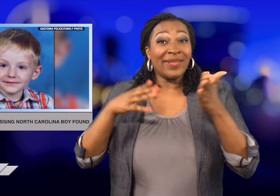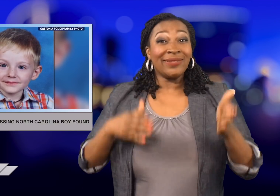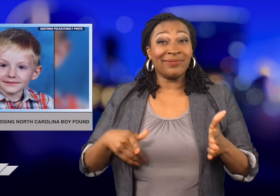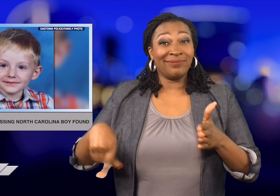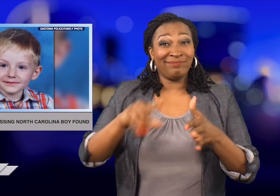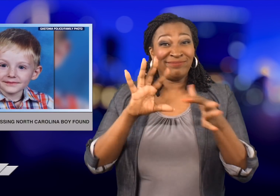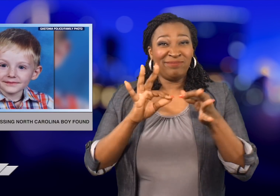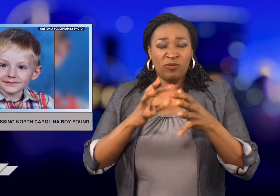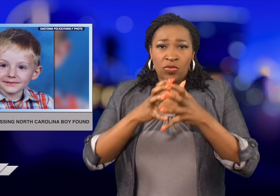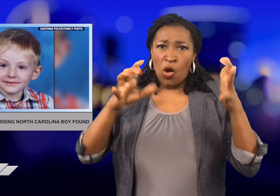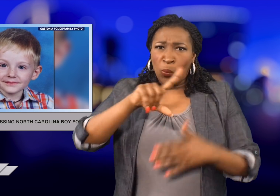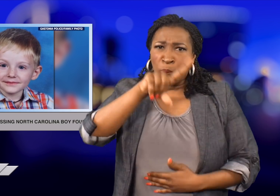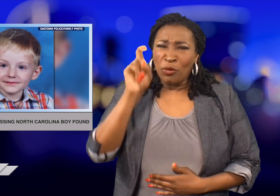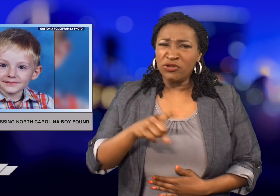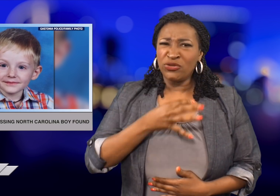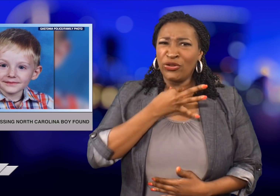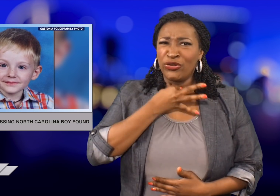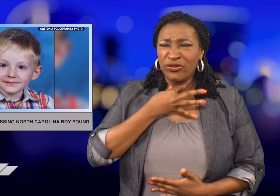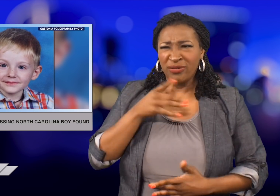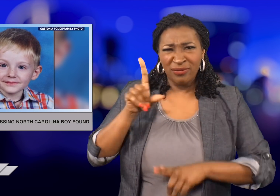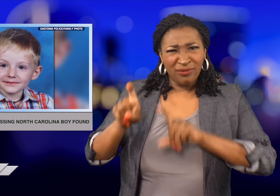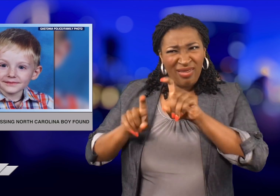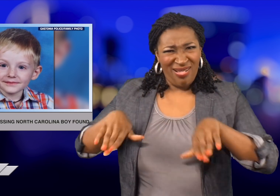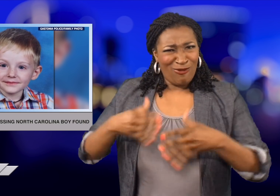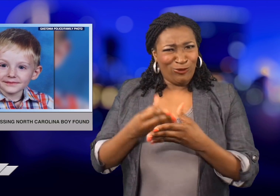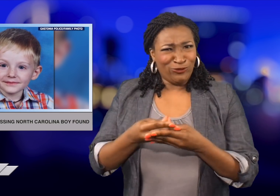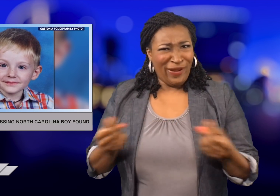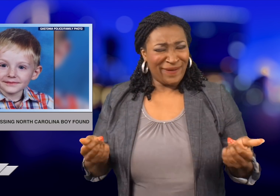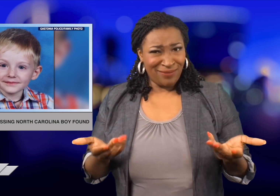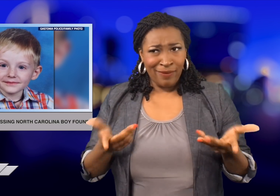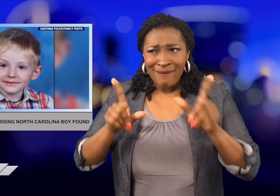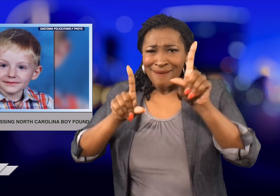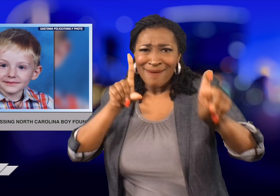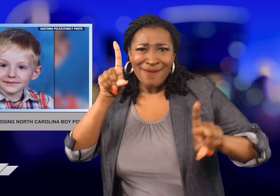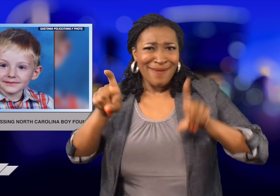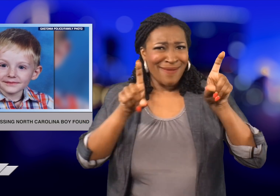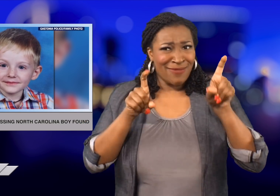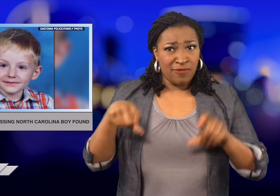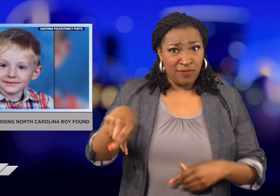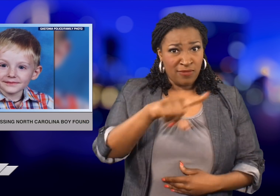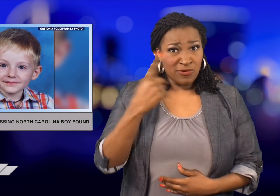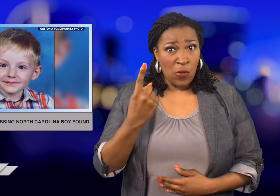Investigators say there are still a lot of unanswered questions and they're asking anyone